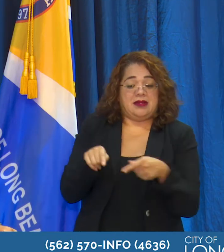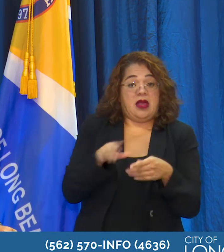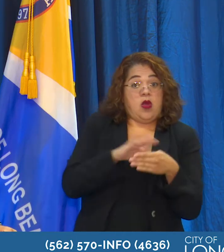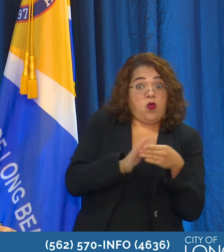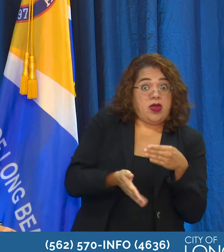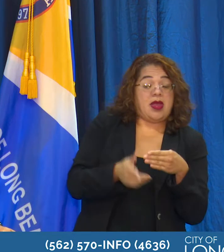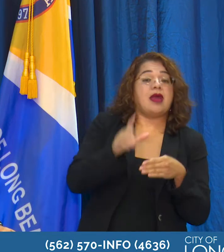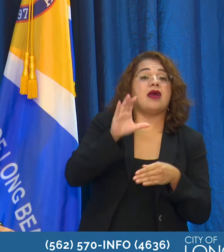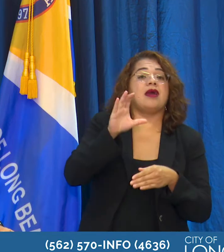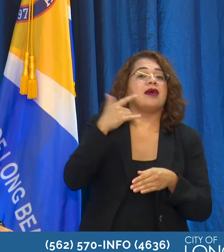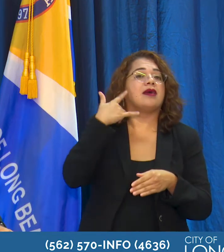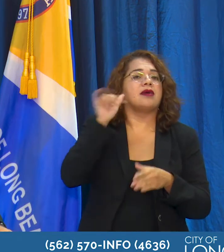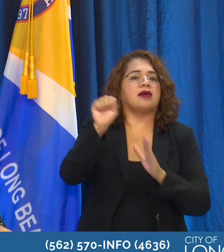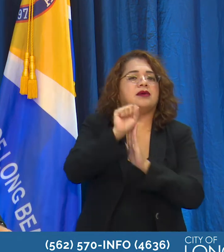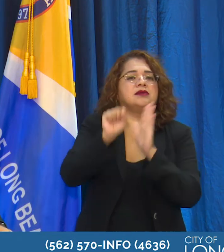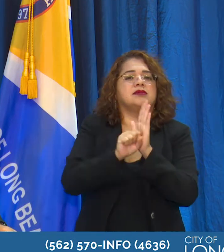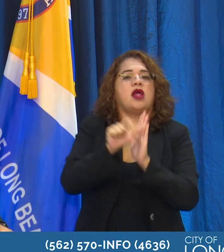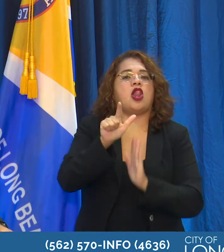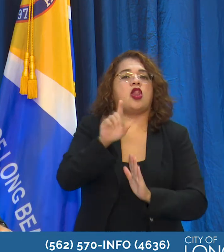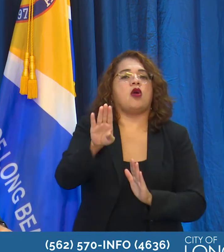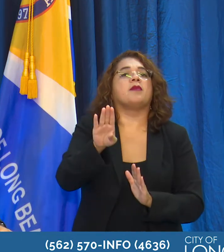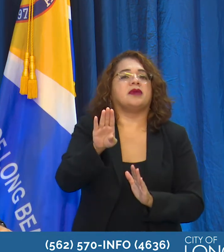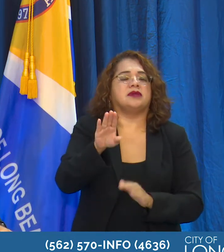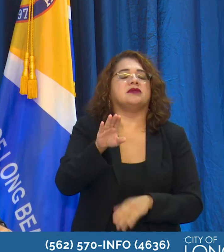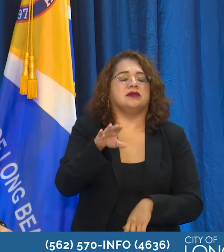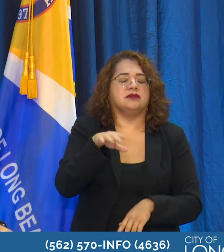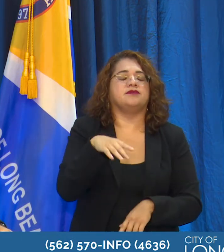Long Beach, and it's likely going to be there on campus, there'll be a drive through voting